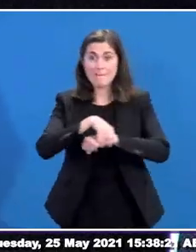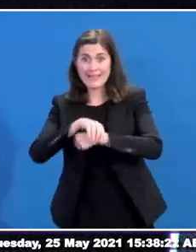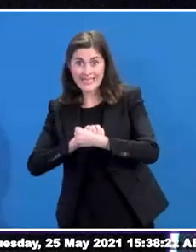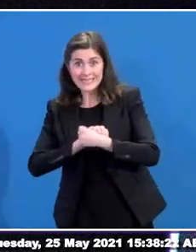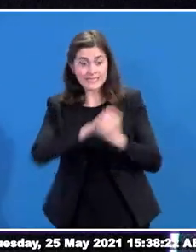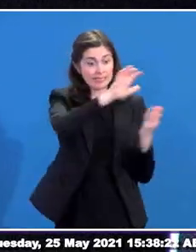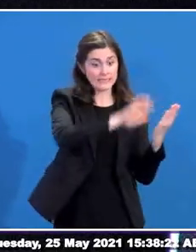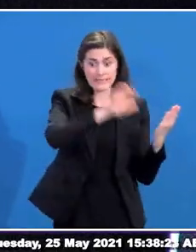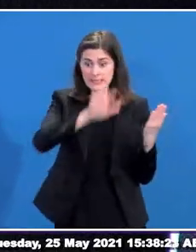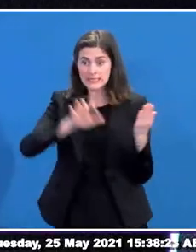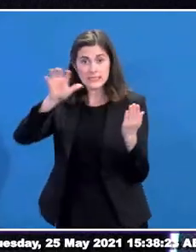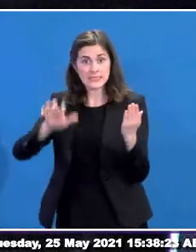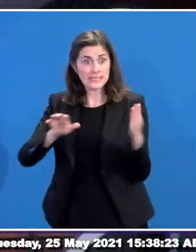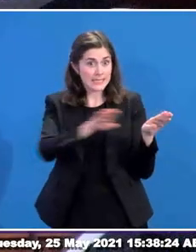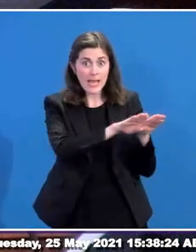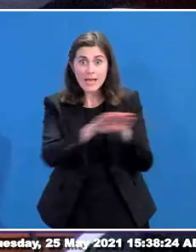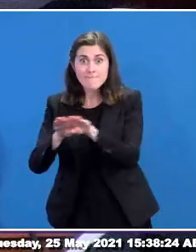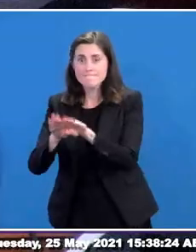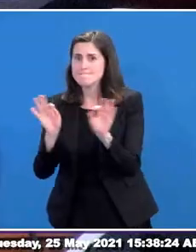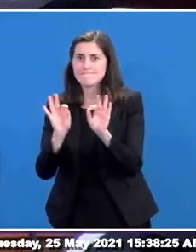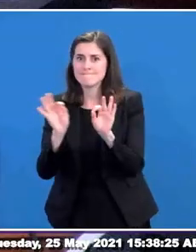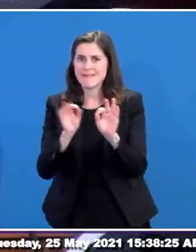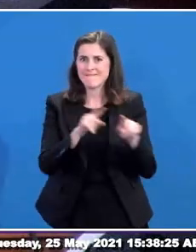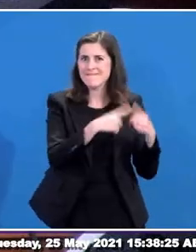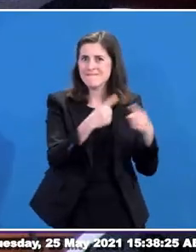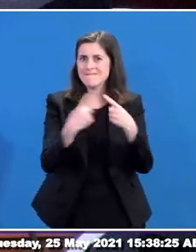And were you able to make any particular findings about this?